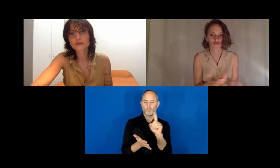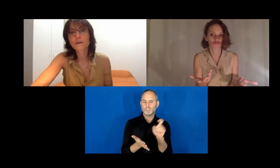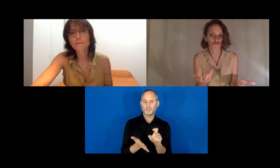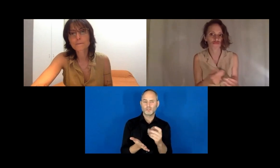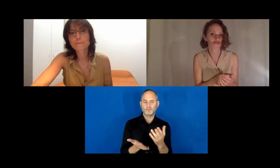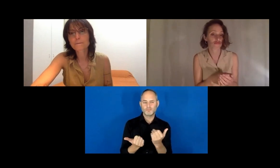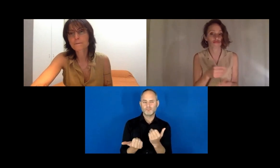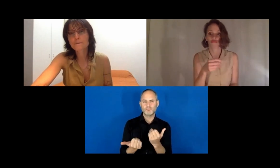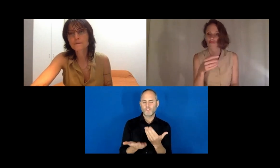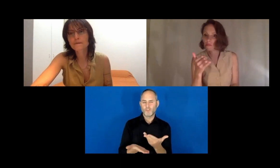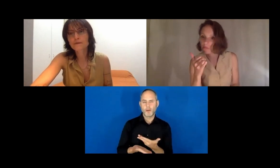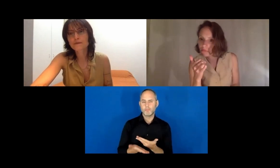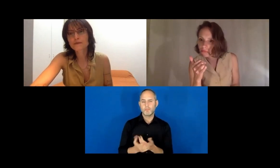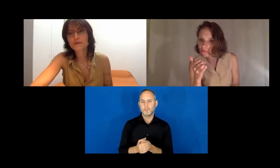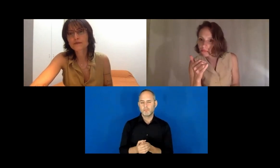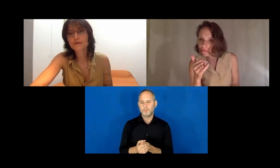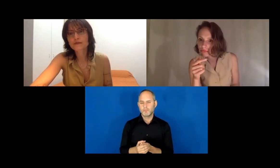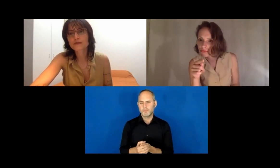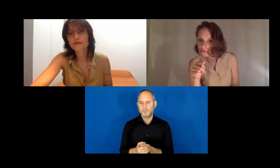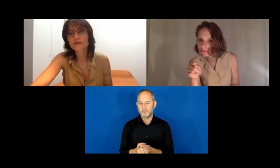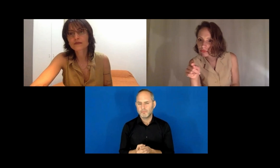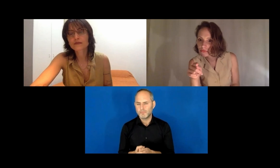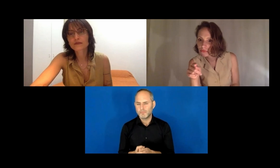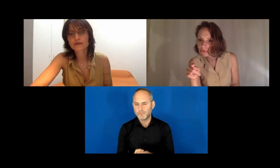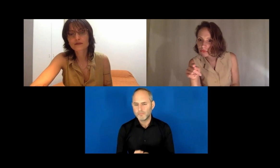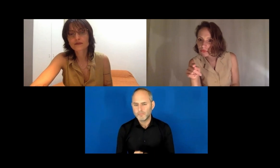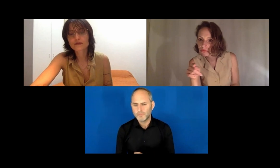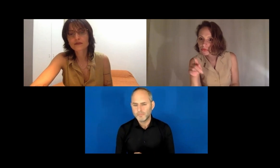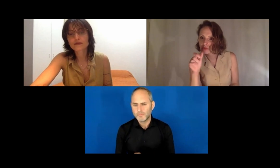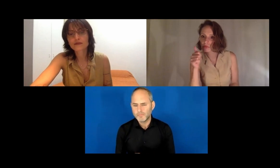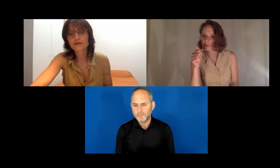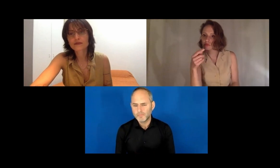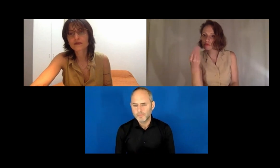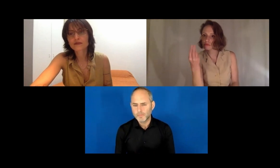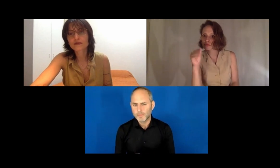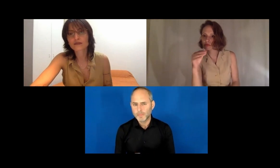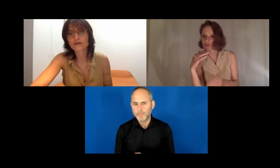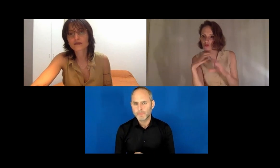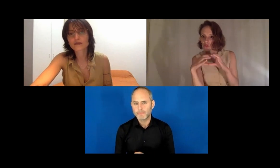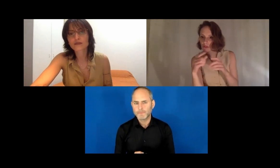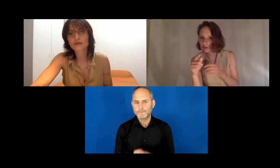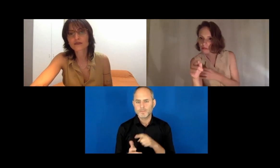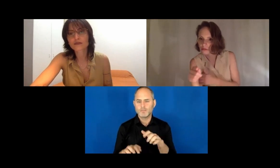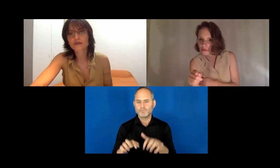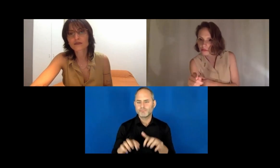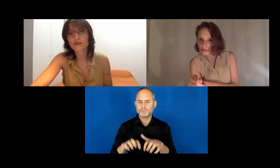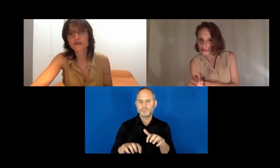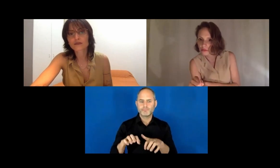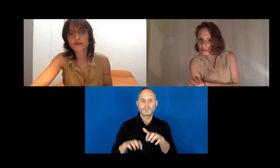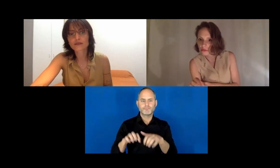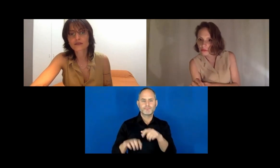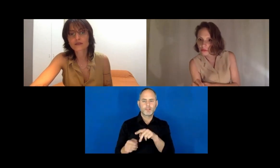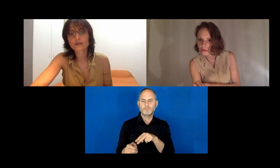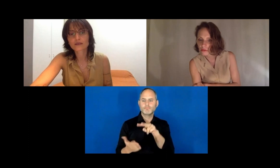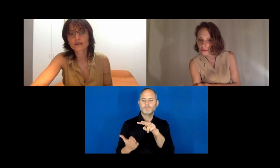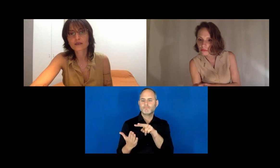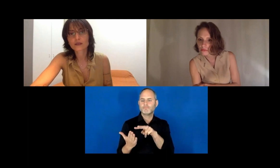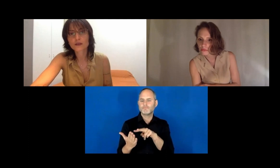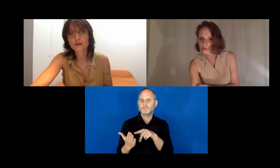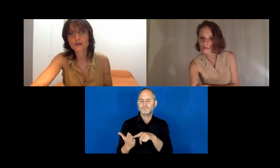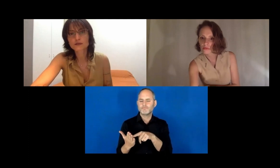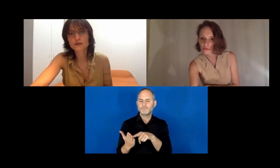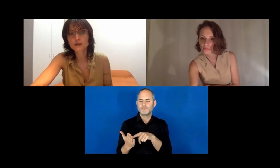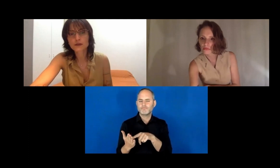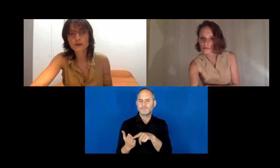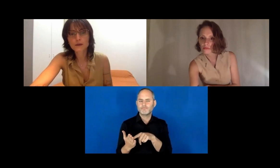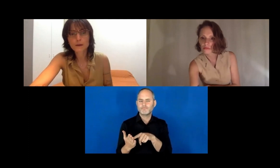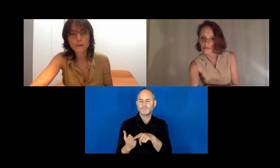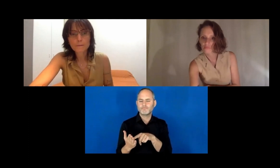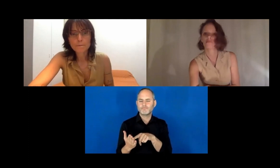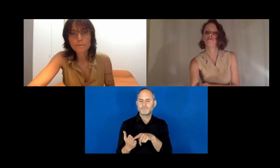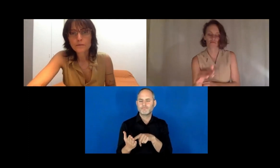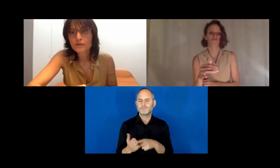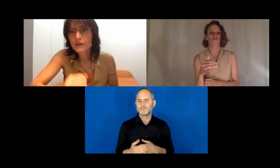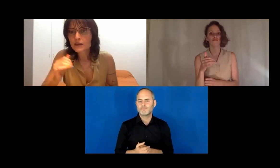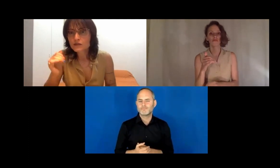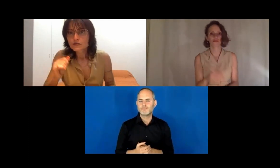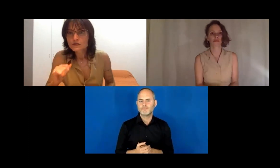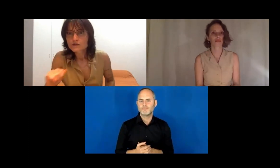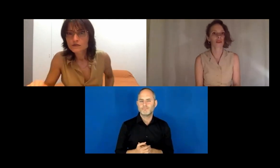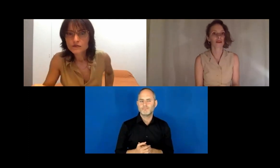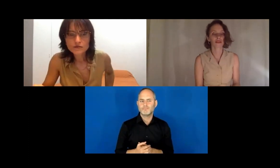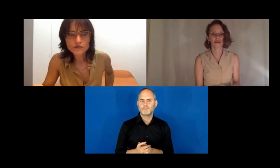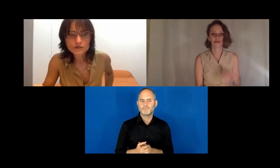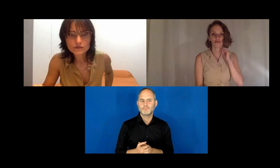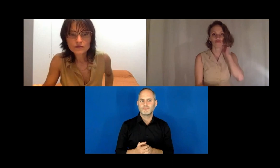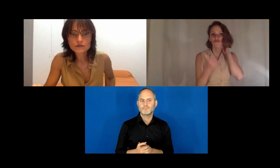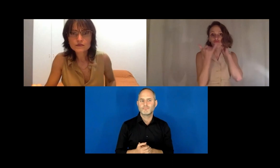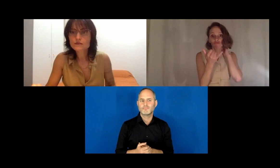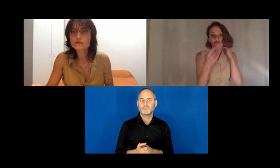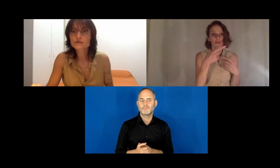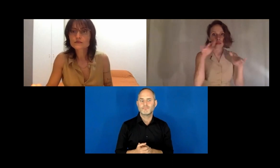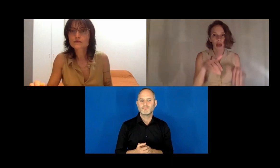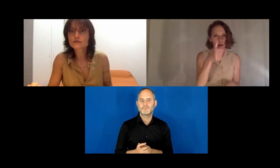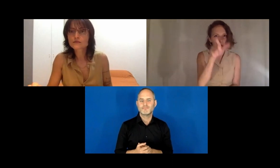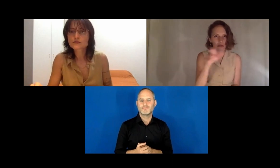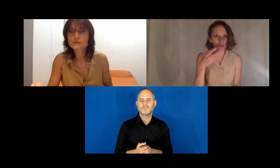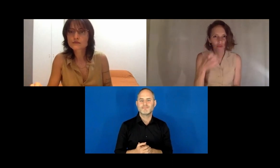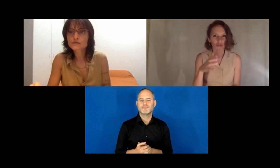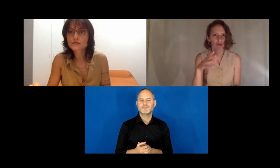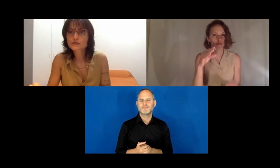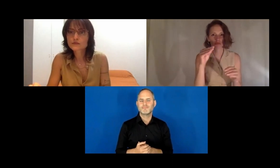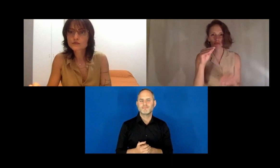one last comment. Is there a last comment or question? Let me see in the chat. (Pause)